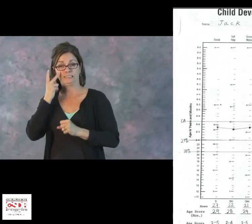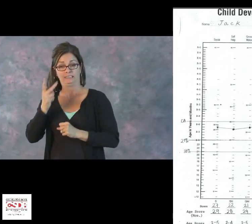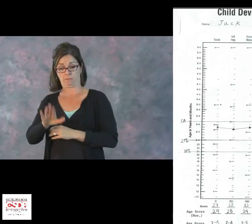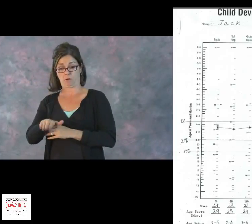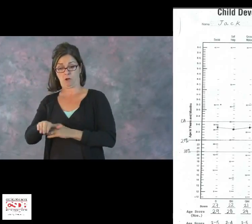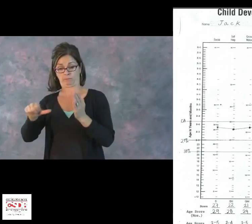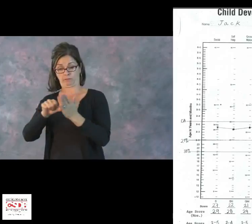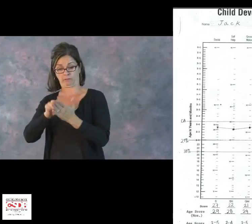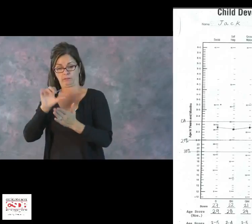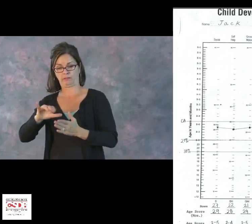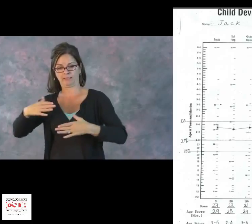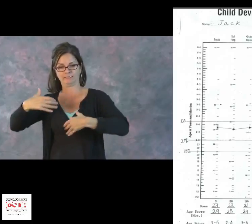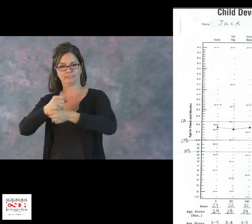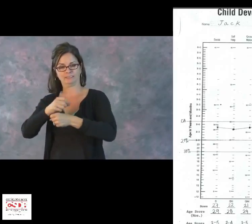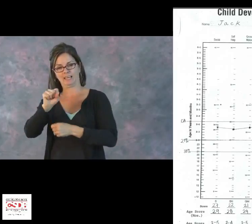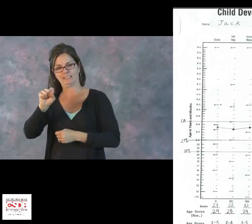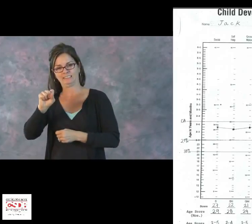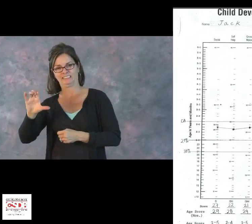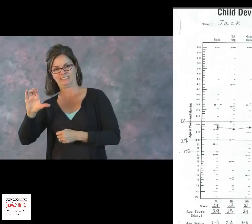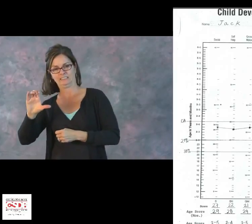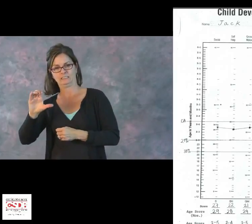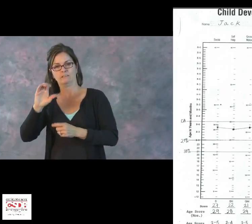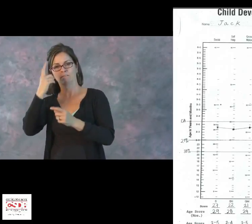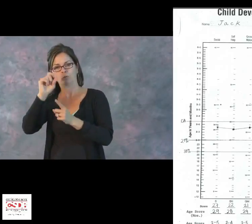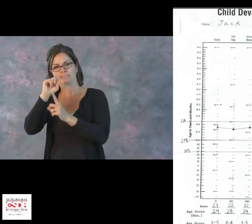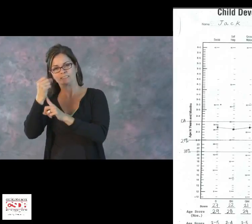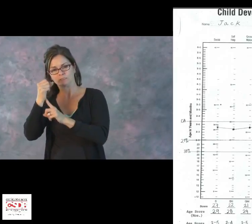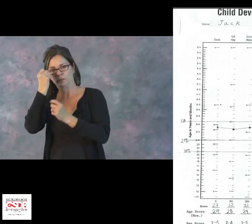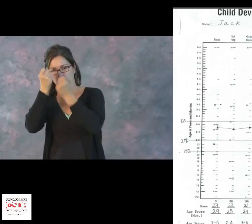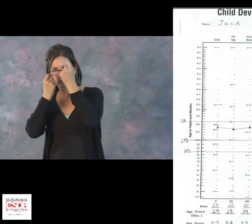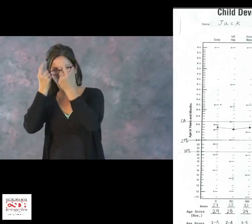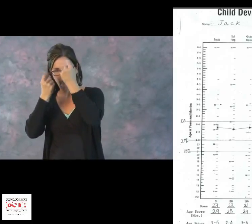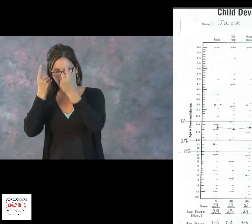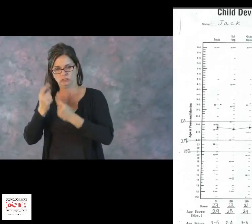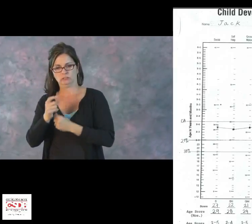that's labeled as SC for Situation Comprehension.